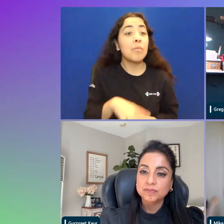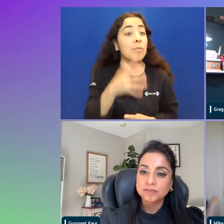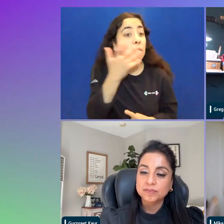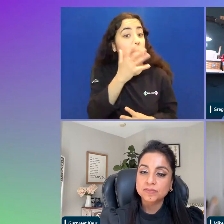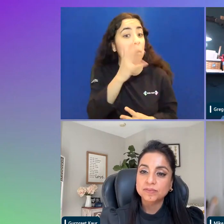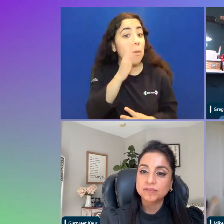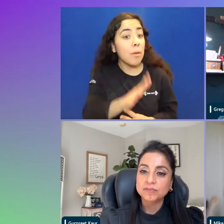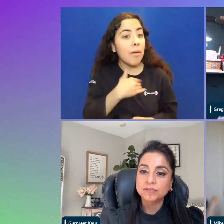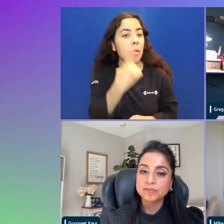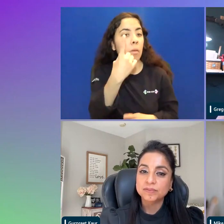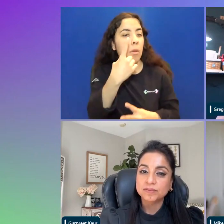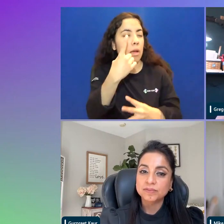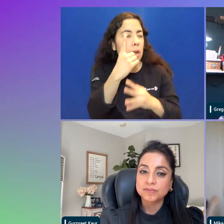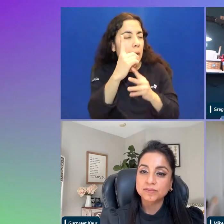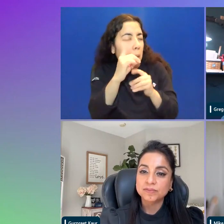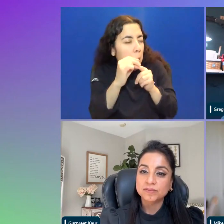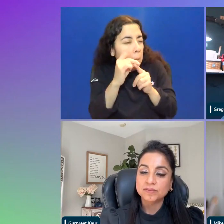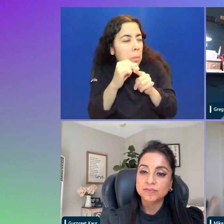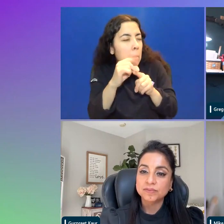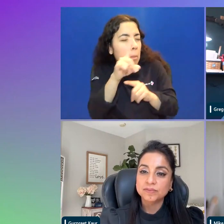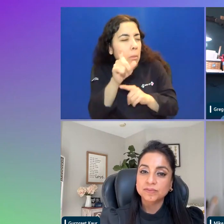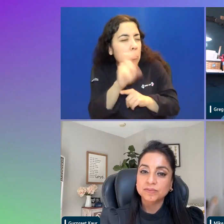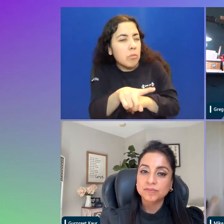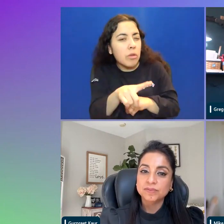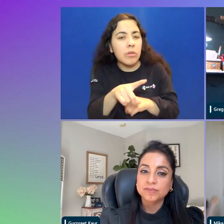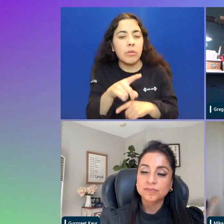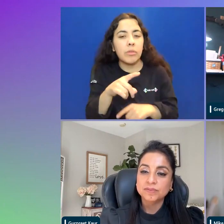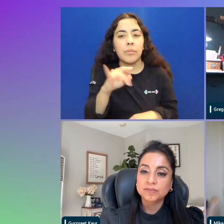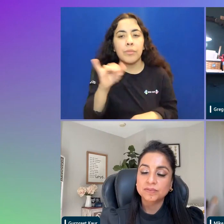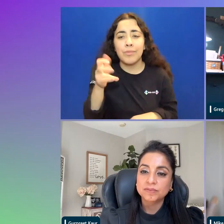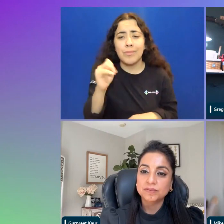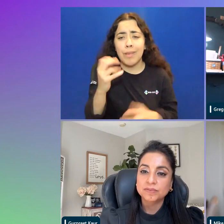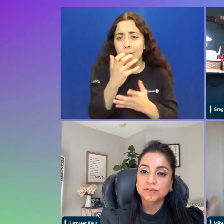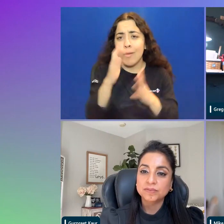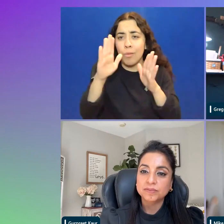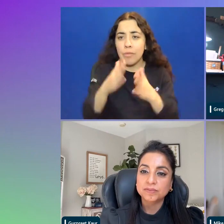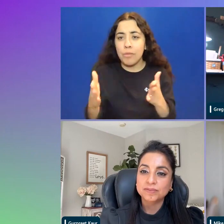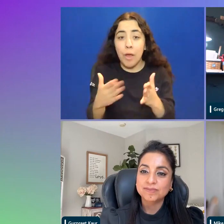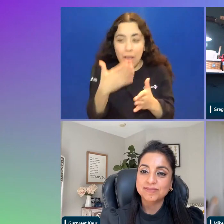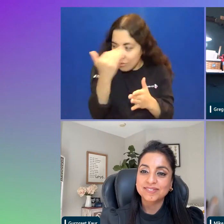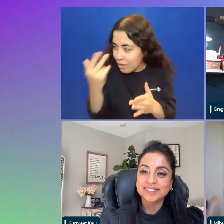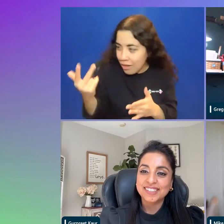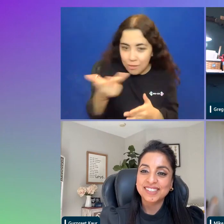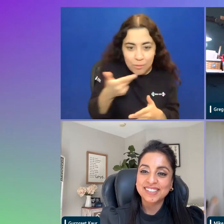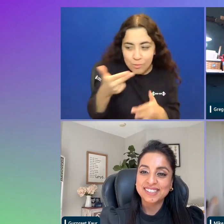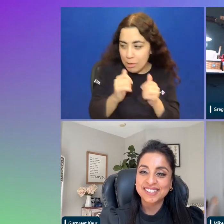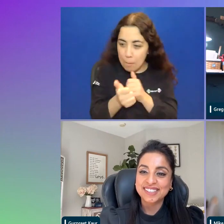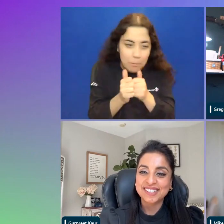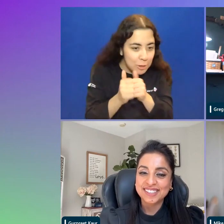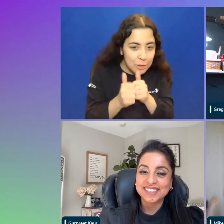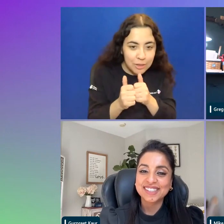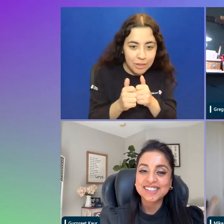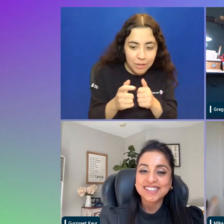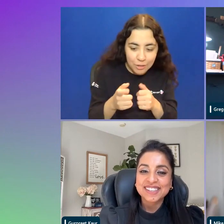has a great one. So I'm going to let Jen read this out and forget we're in competition here. We'll have a toss up. I don't have a